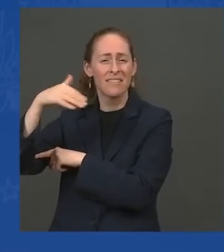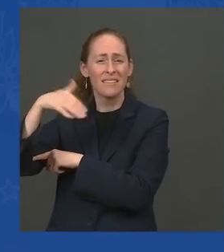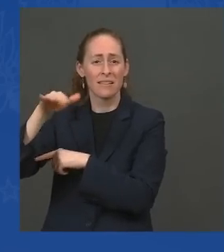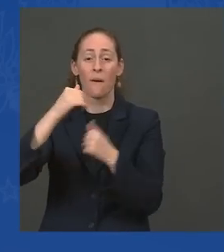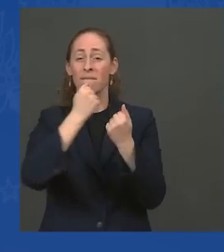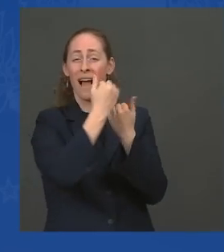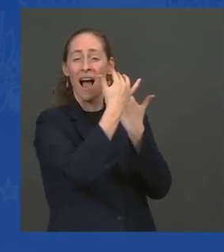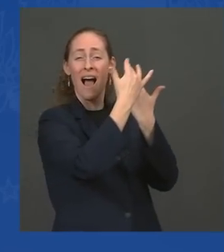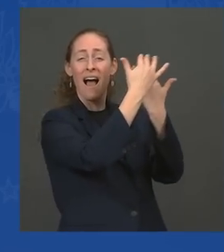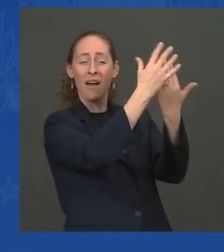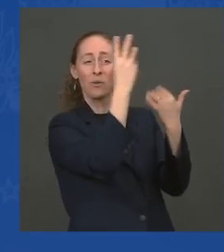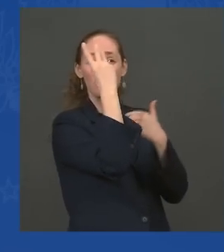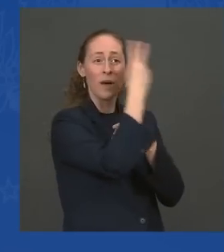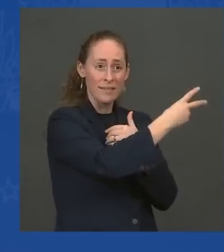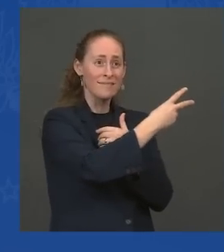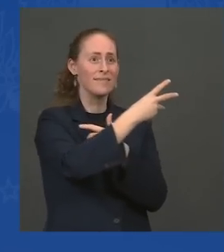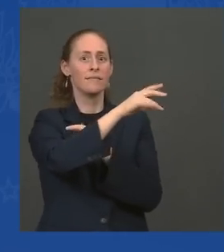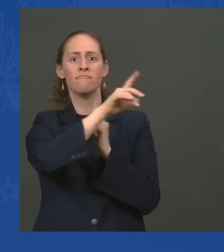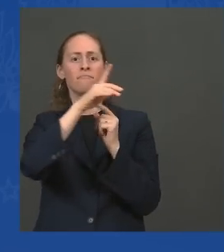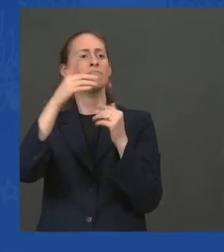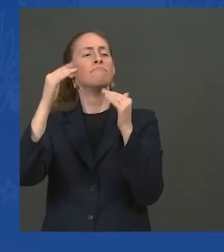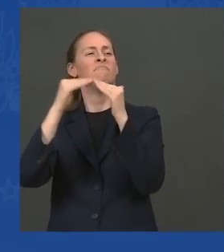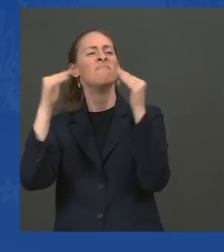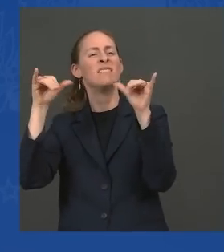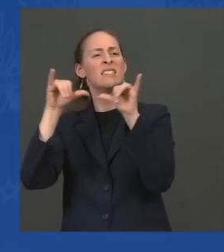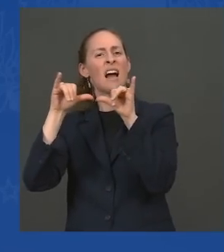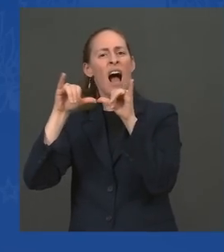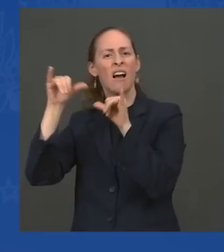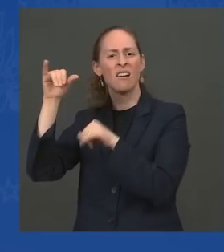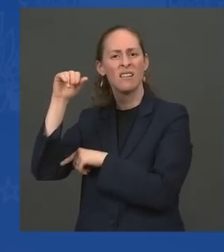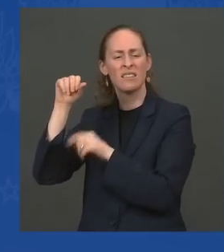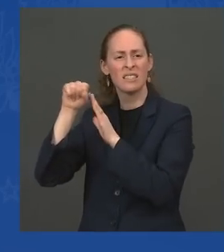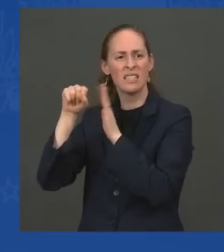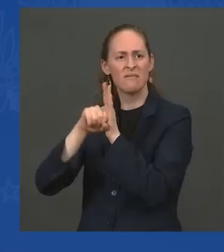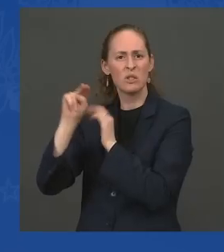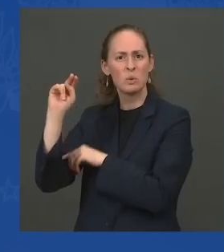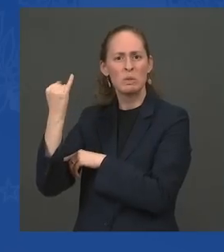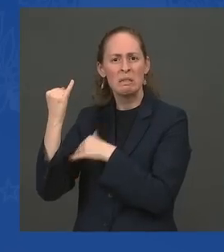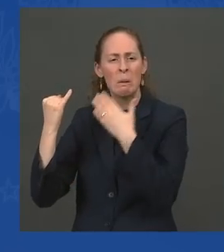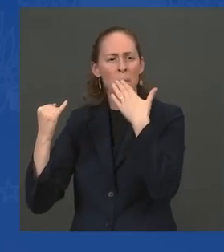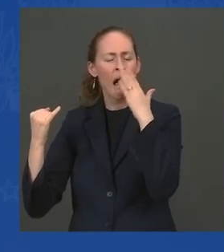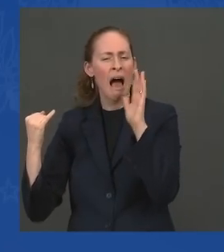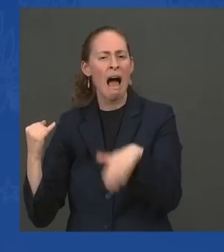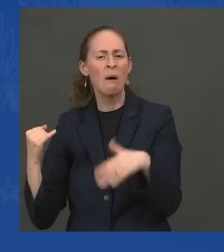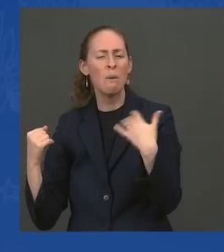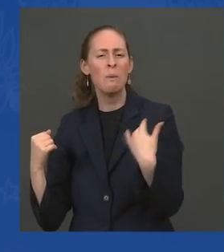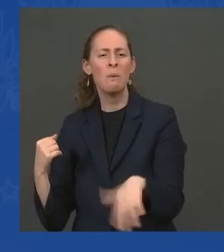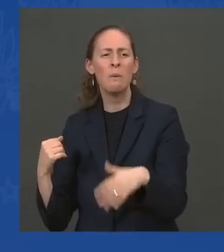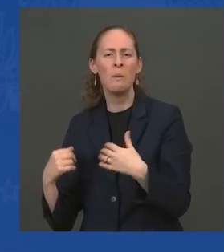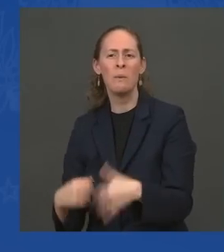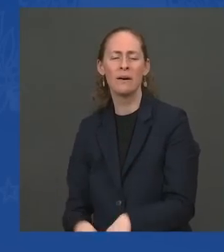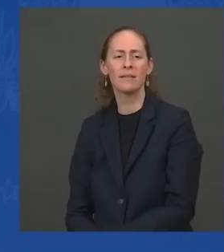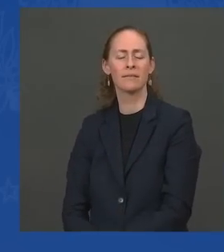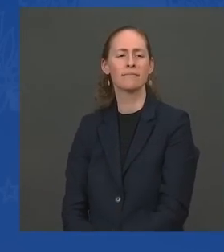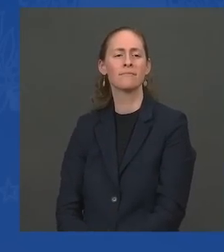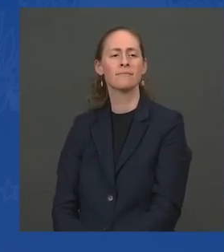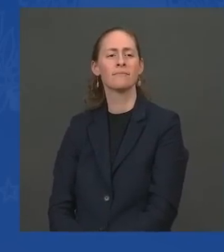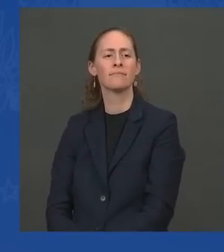from Cape May to New York. That's how much has burned to the ground. This law builds back our bridges, our water systems,